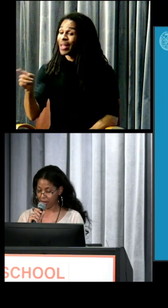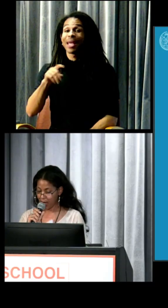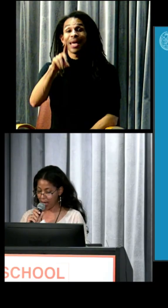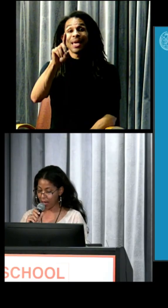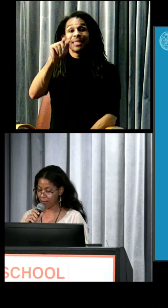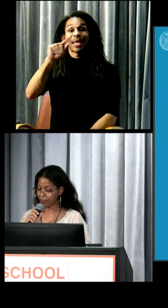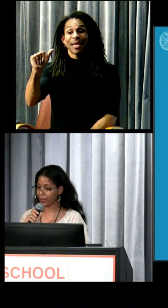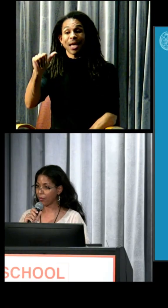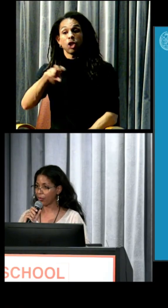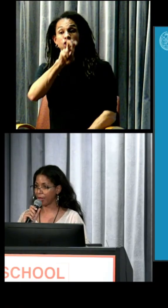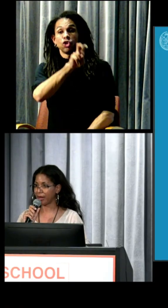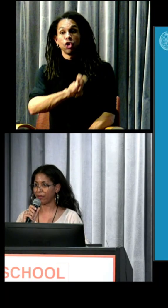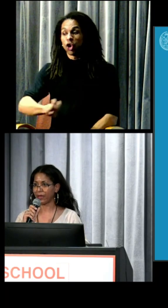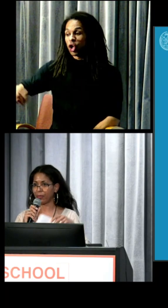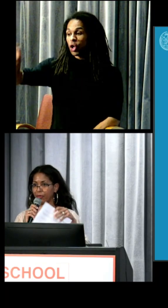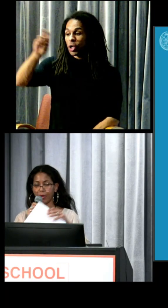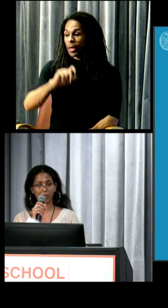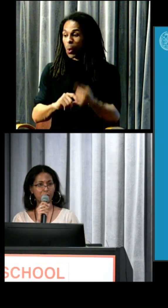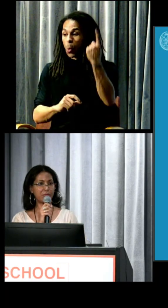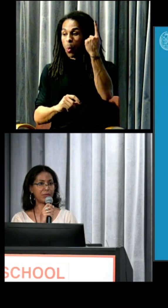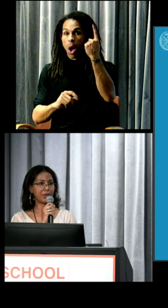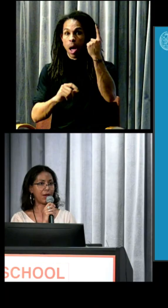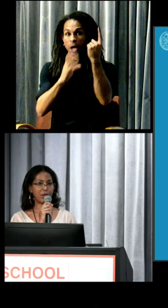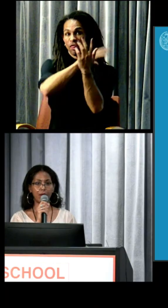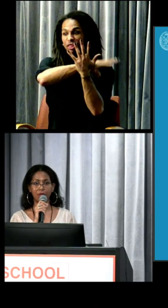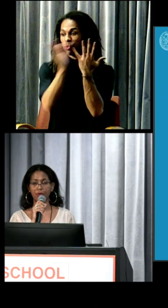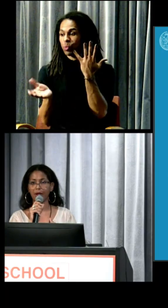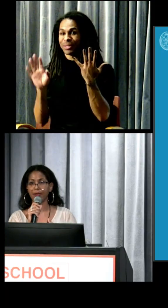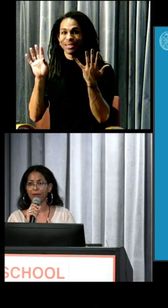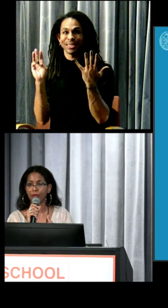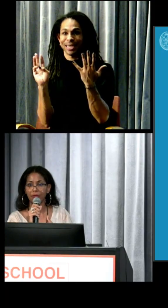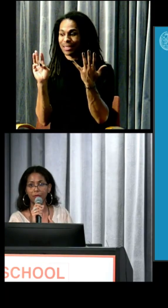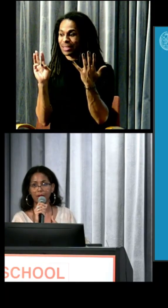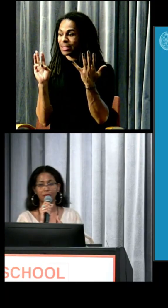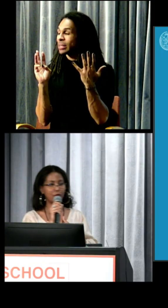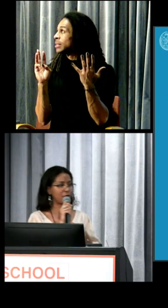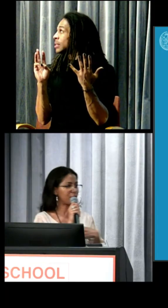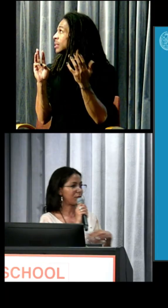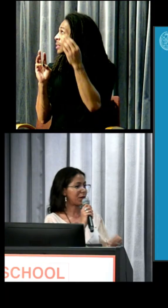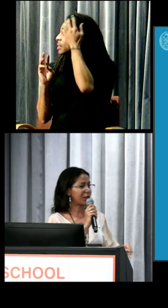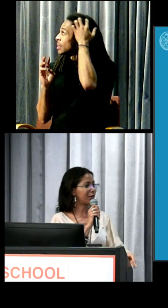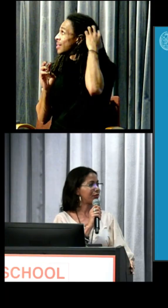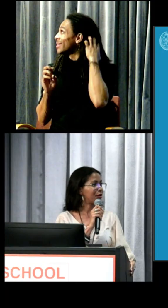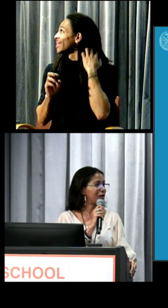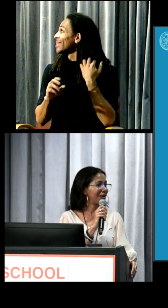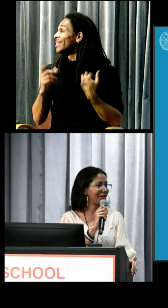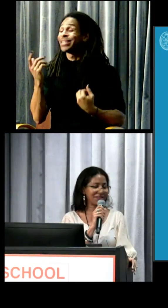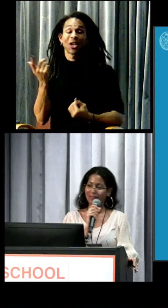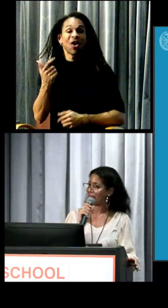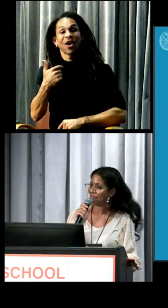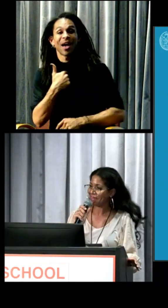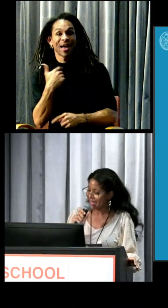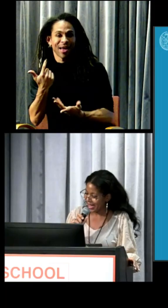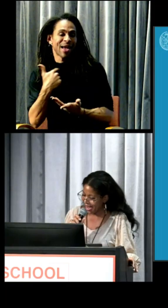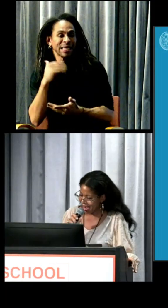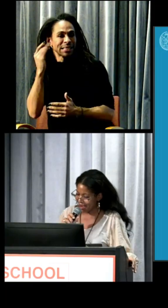In the end, I think we ended up using like 20 open data sets, I think something like 11 city, state,